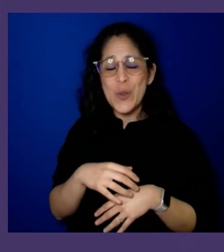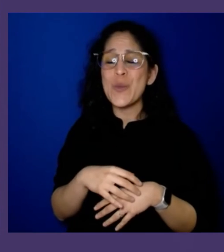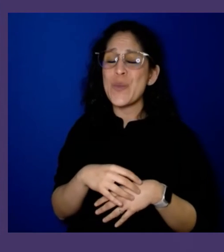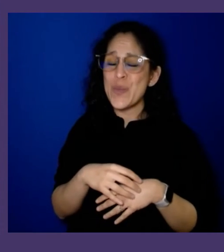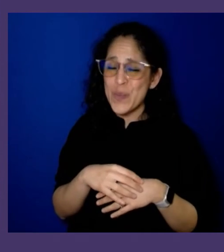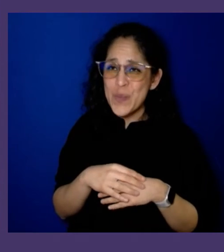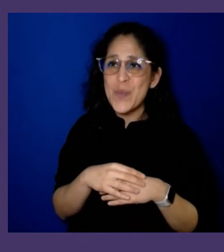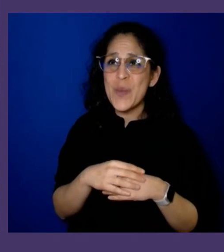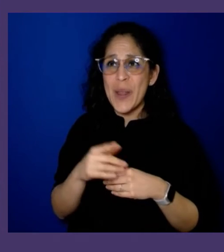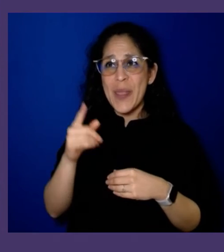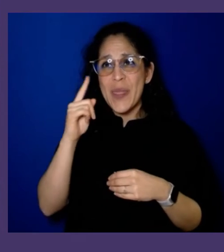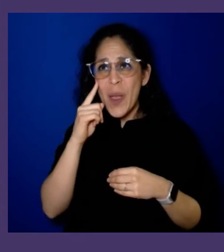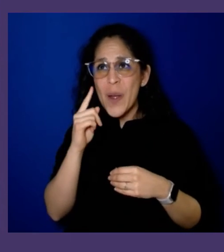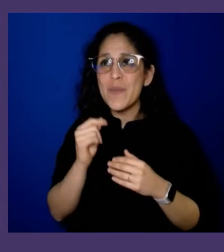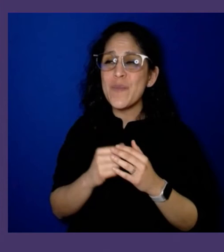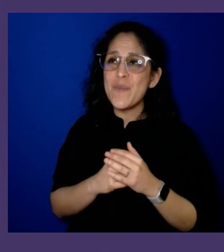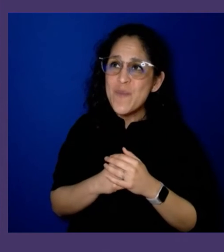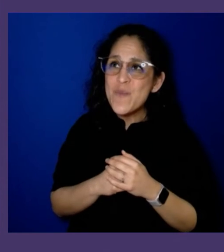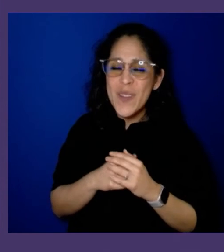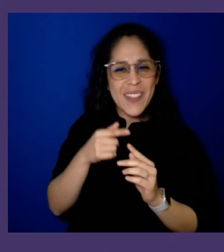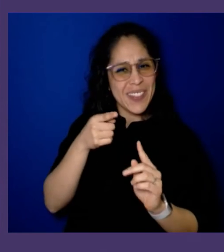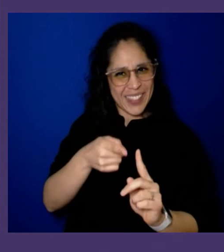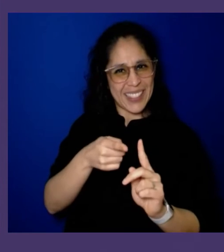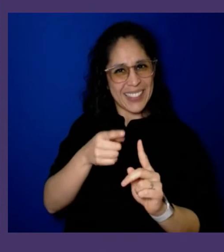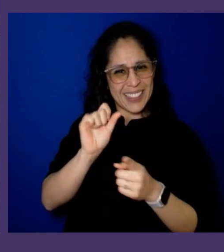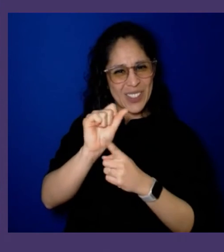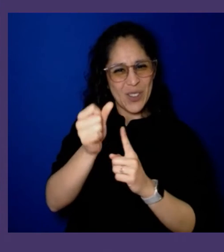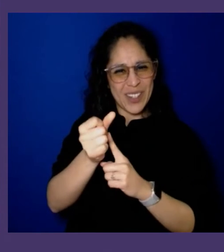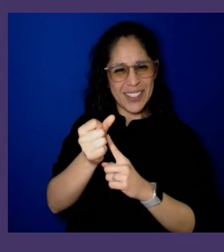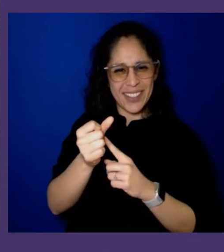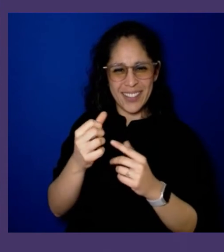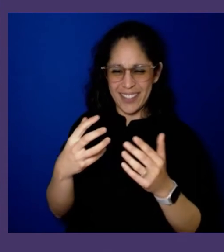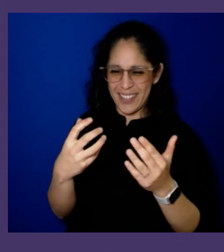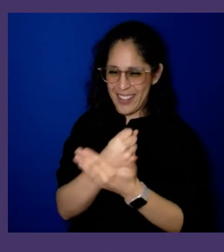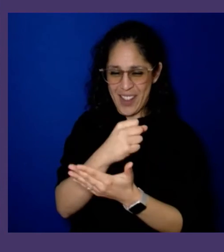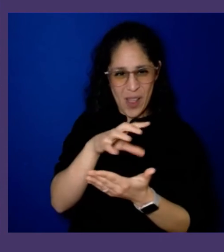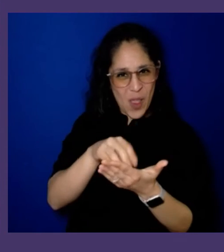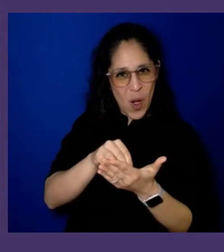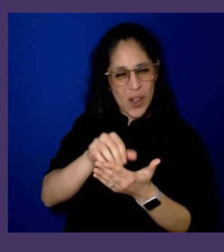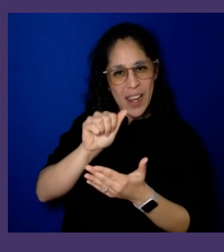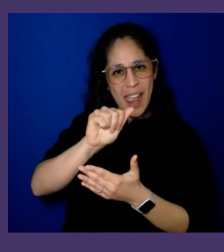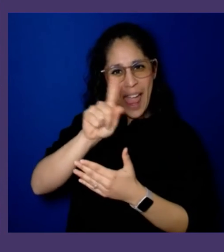learn the Azure AI platform and learn about AI.